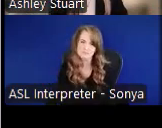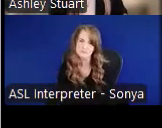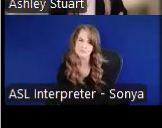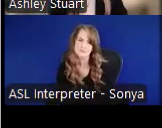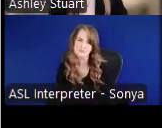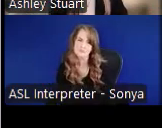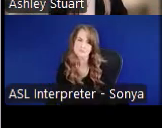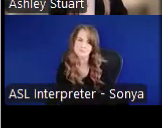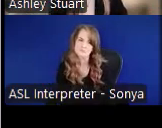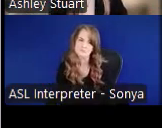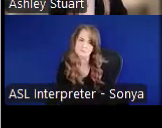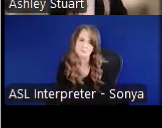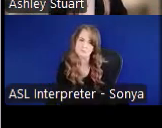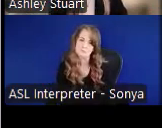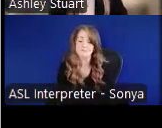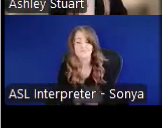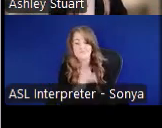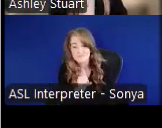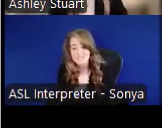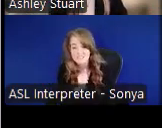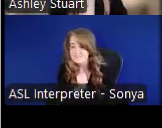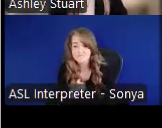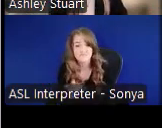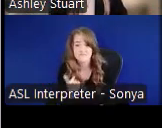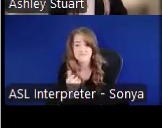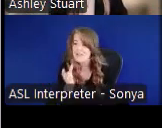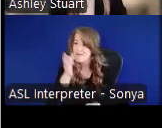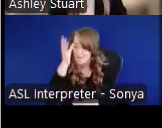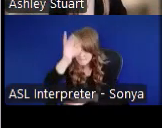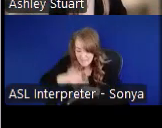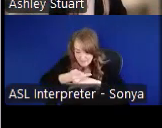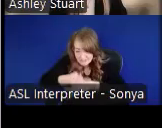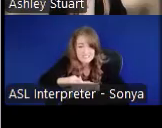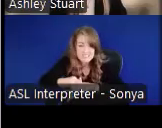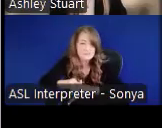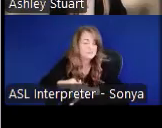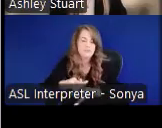and really stop making parenthood harder by pretending that it's not hard.